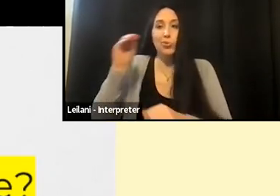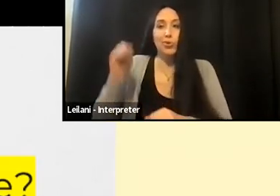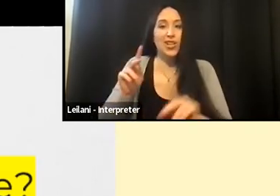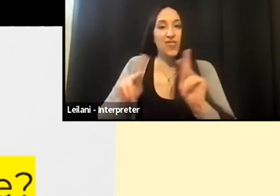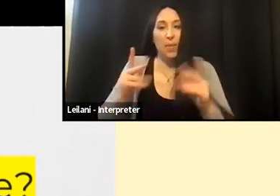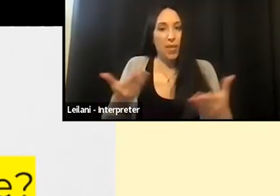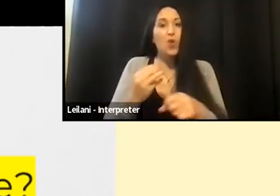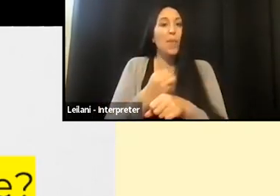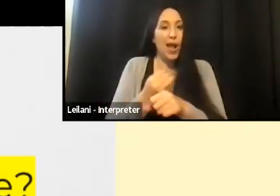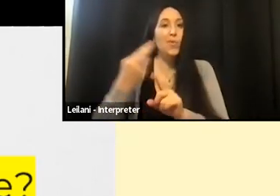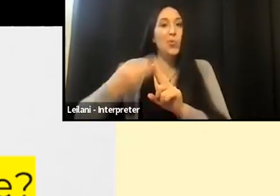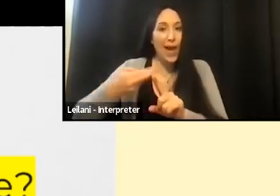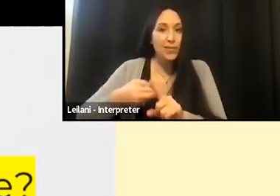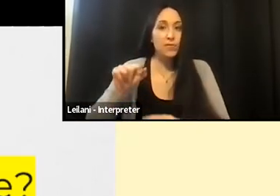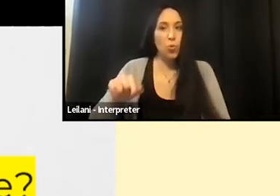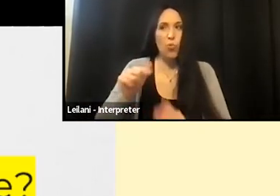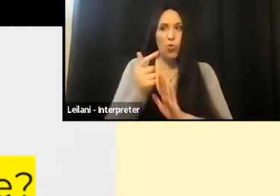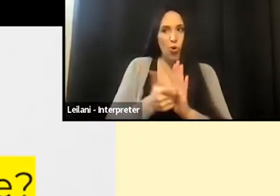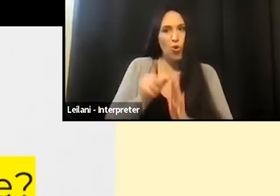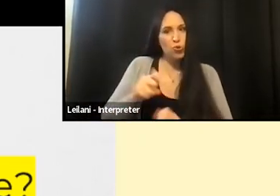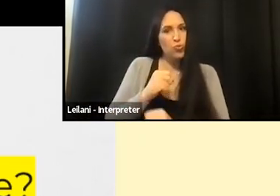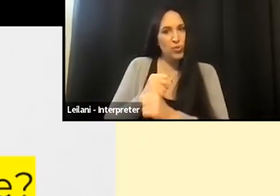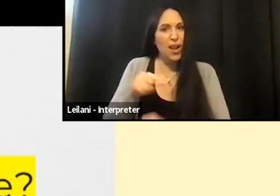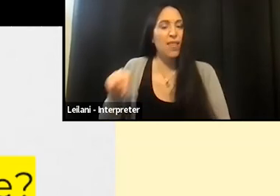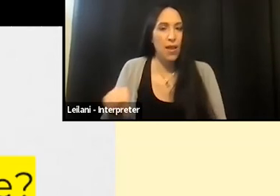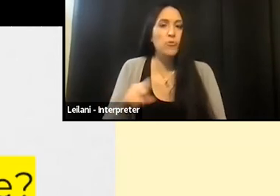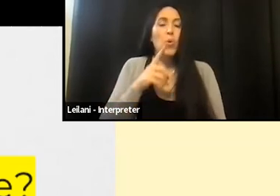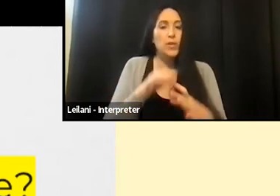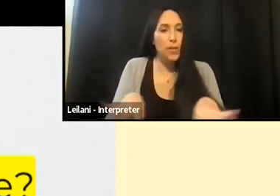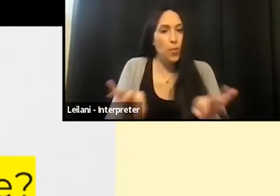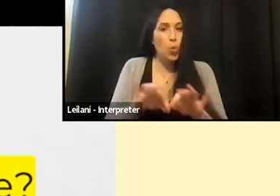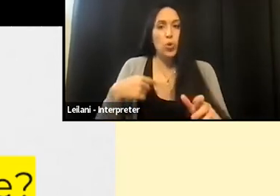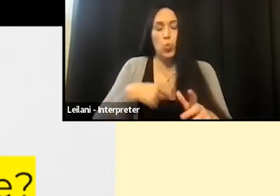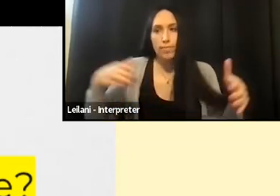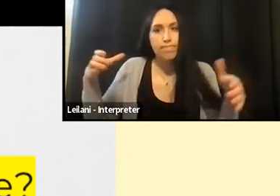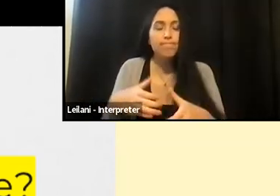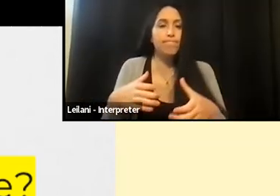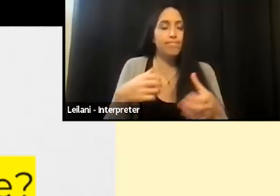that we're bringing renters together to really advocate for ourselves and our families about the protections